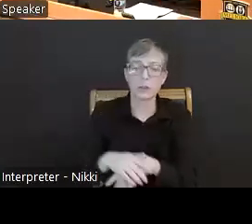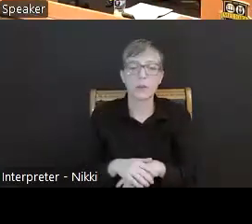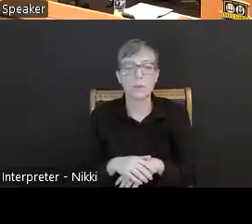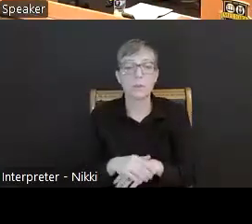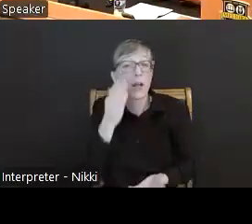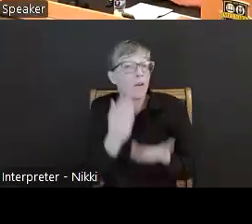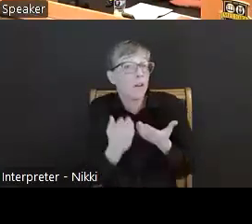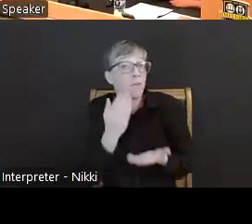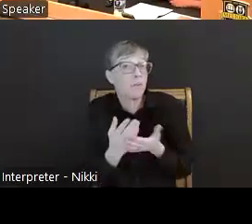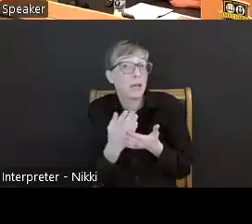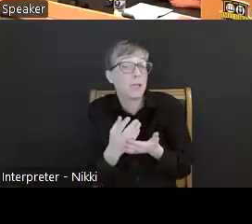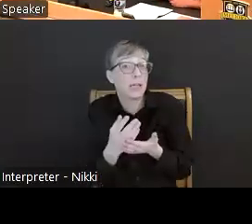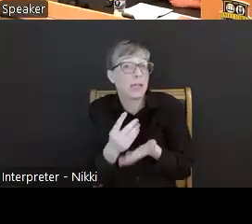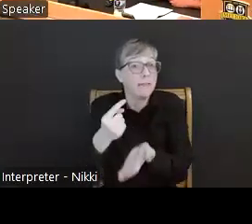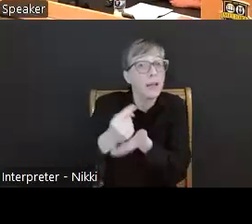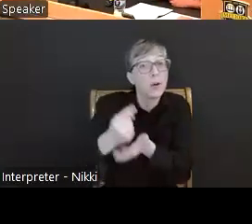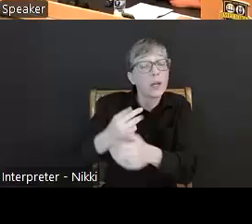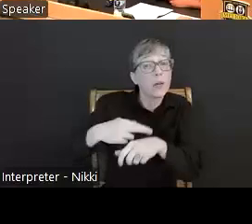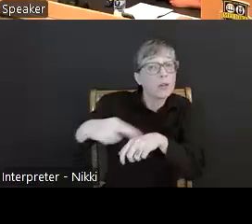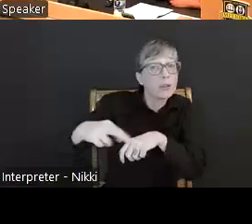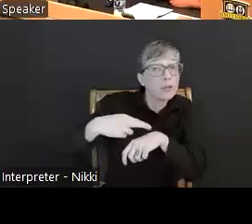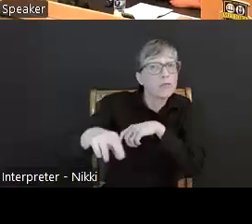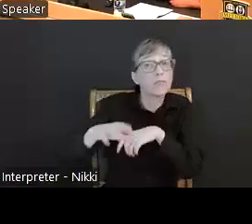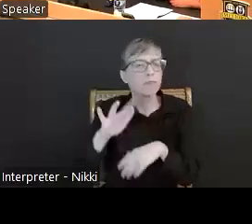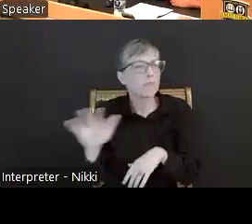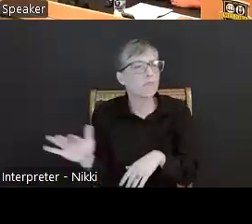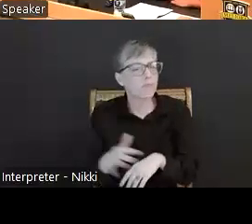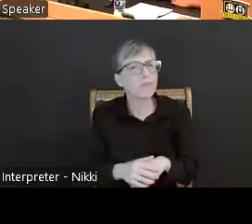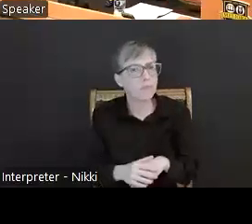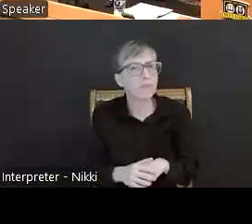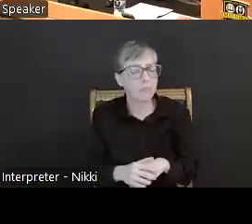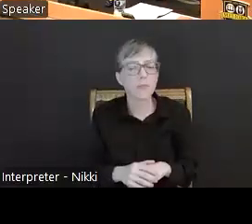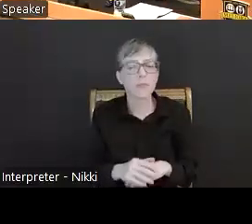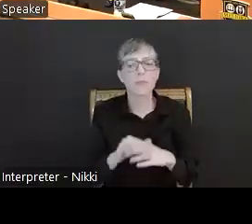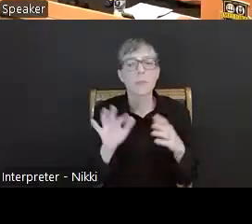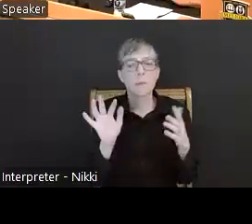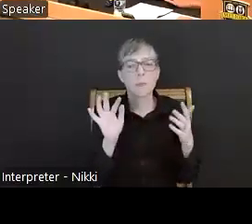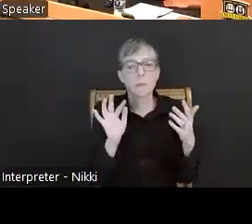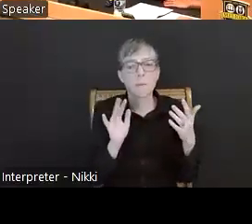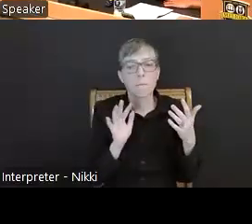those distress tolerance skills that Kate was talking about and then maybe they would then come